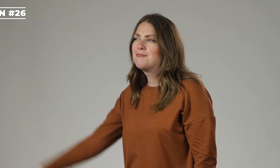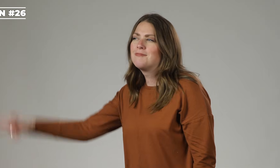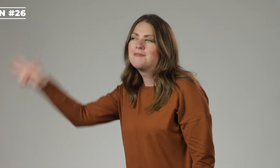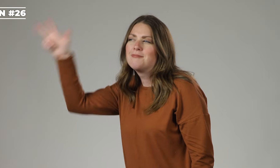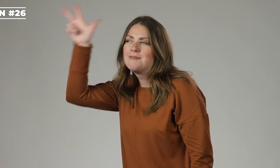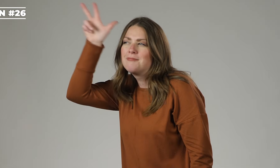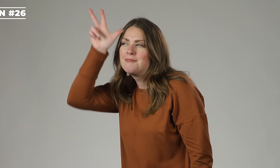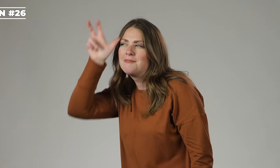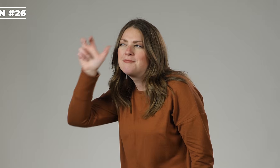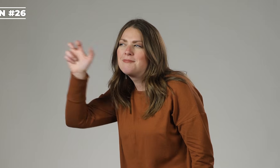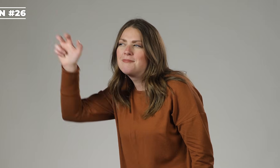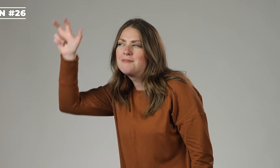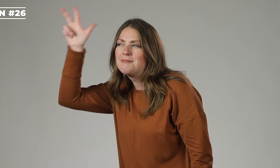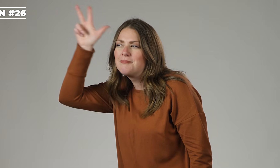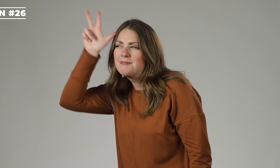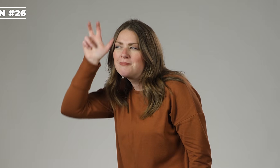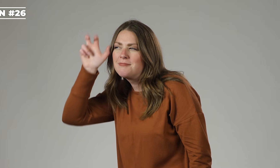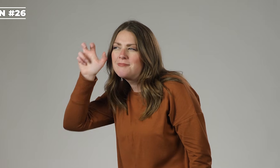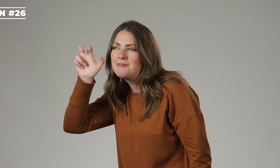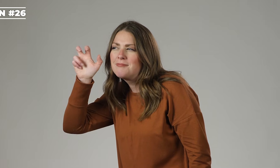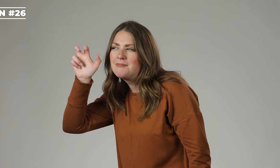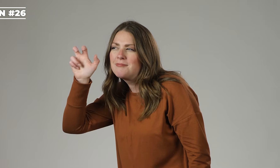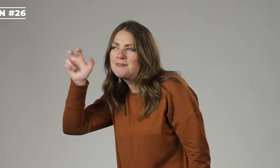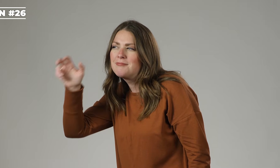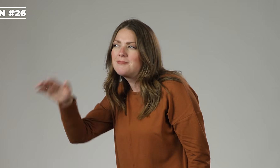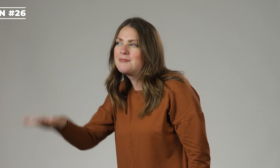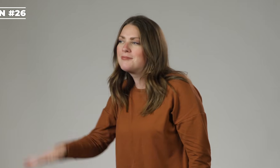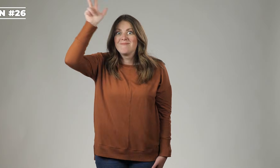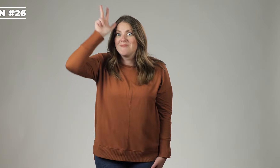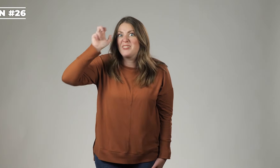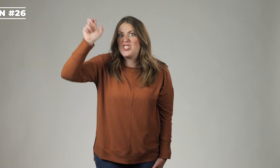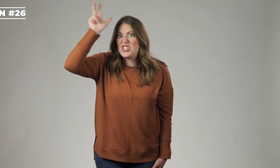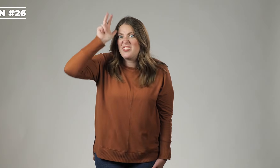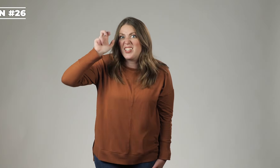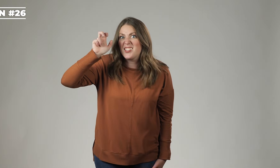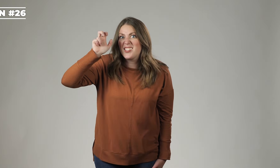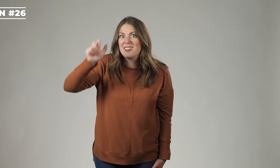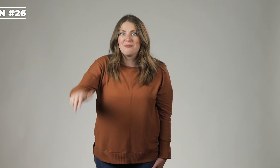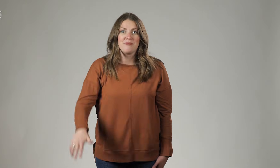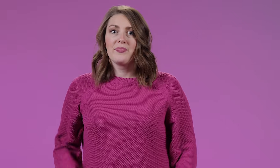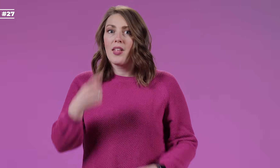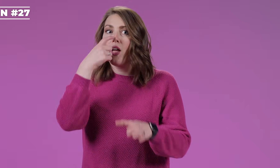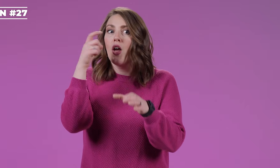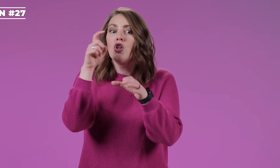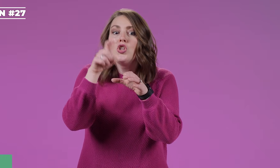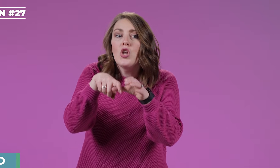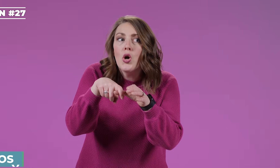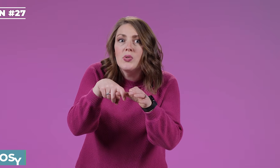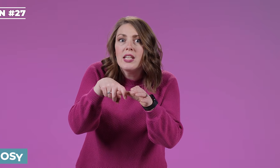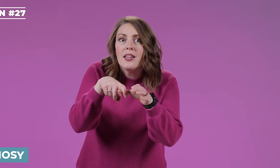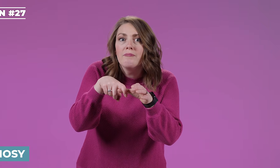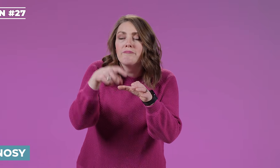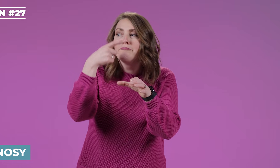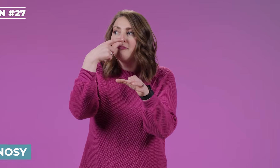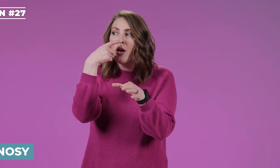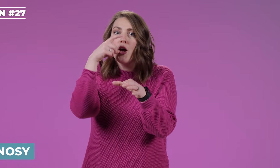and then pulling down think like devil horns, mischievous. Nosy,